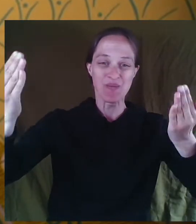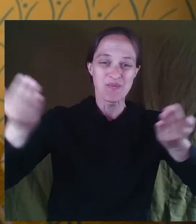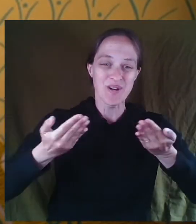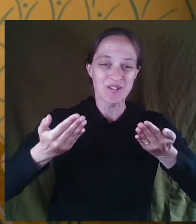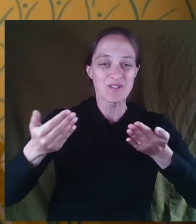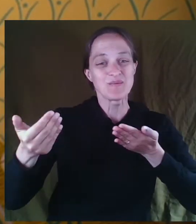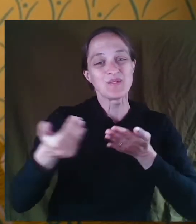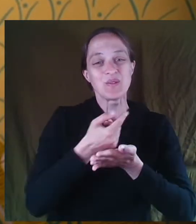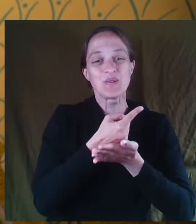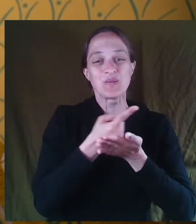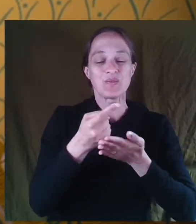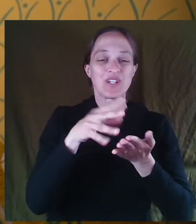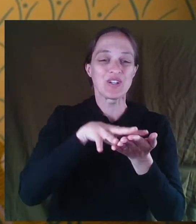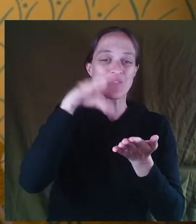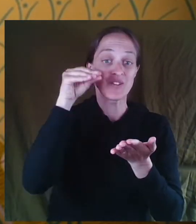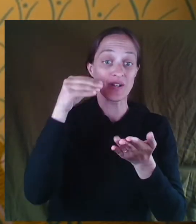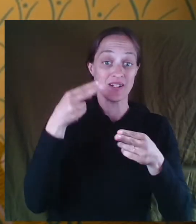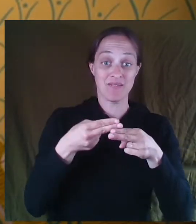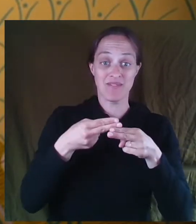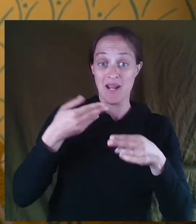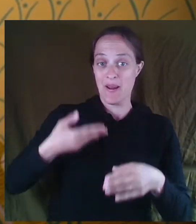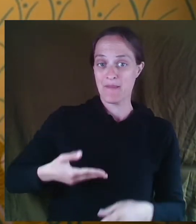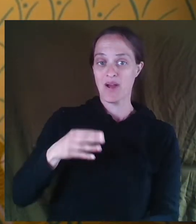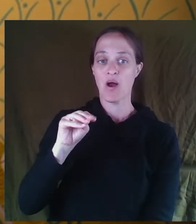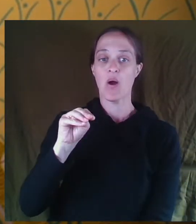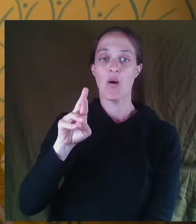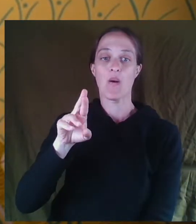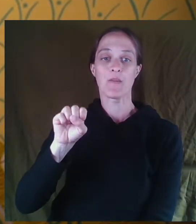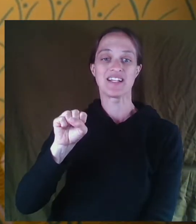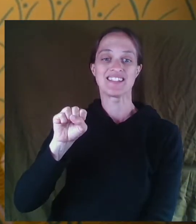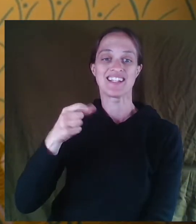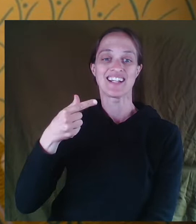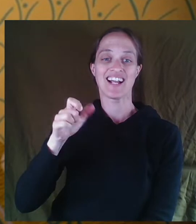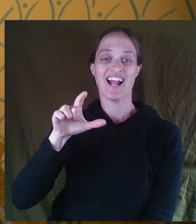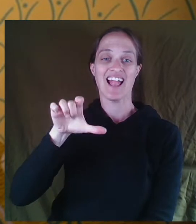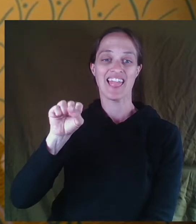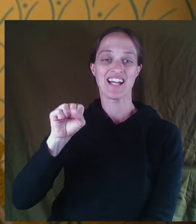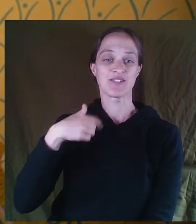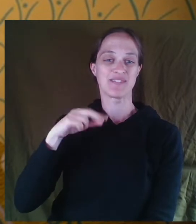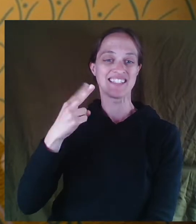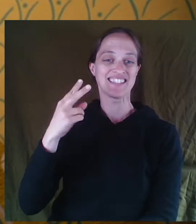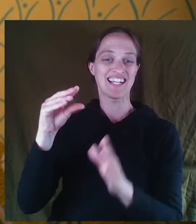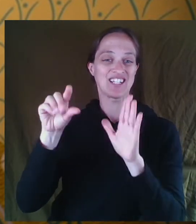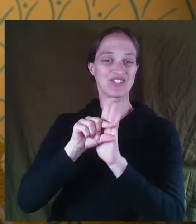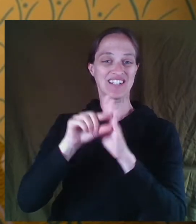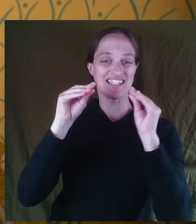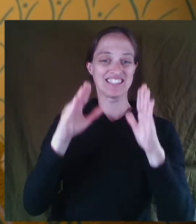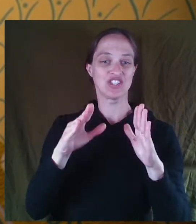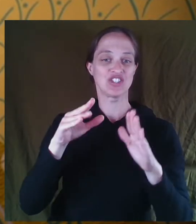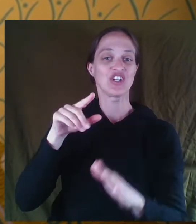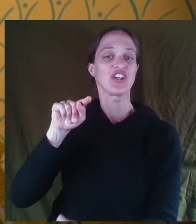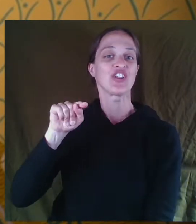Hello and welcome to a new week of learning. My name is Ms. Glass. I am a second grade teacher at Thurgood Marshall Elementary